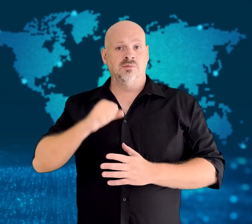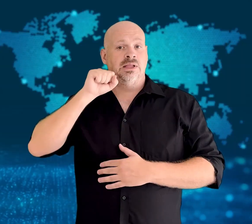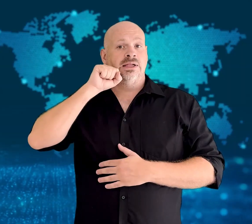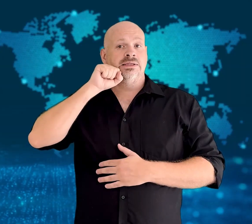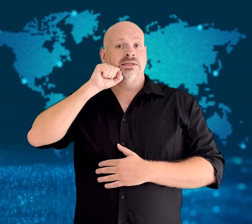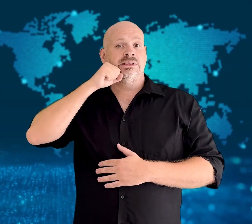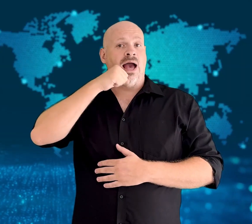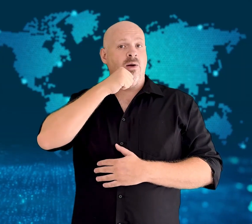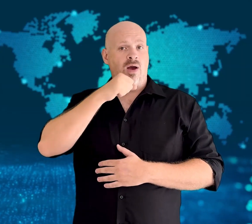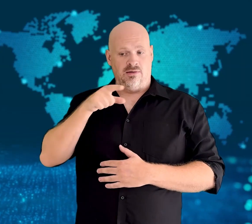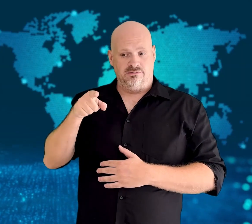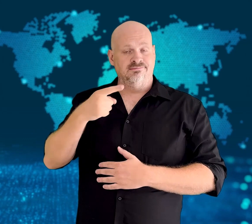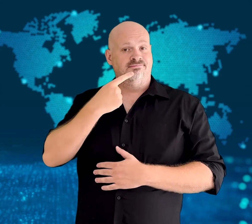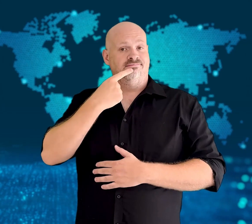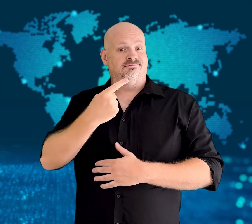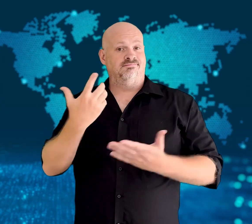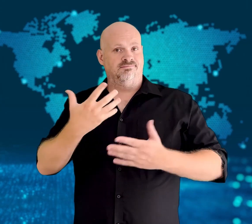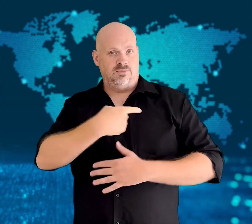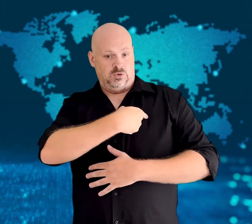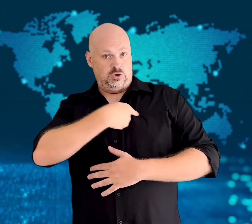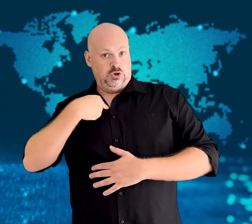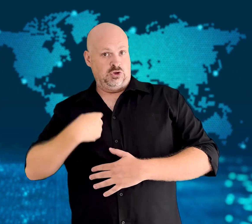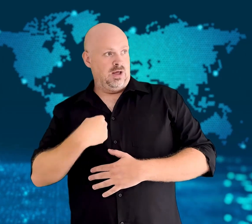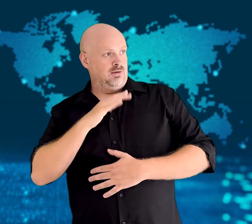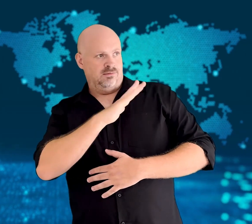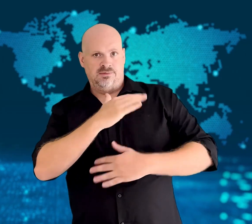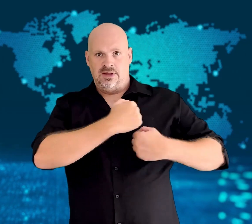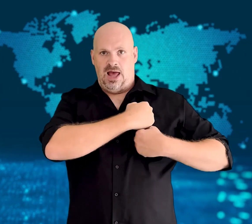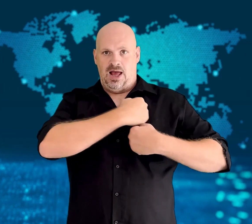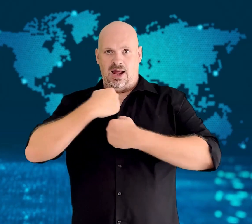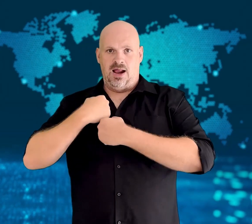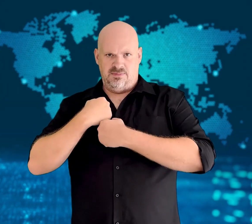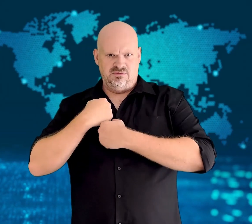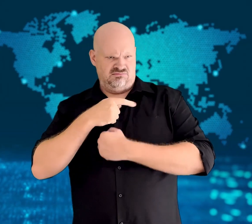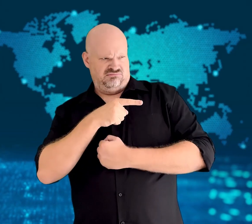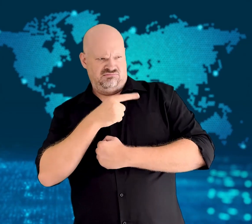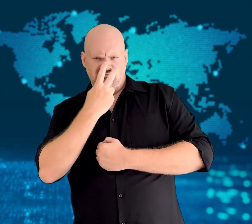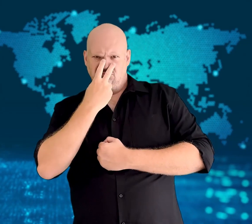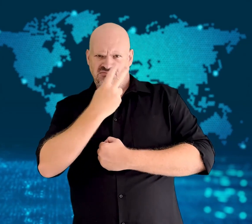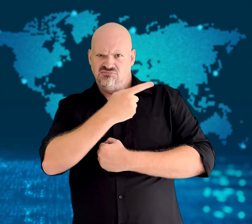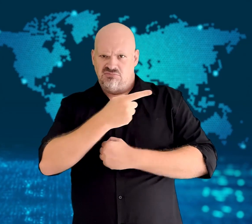[GAVIN]: Taiwan announced that China's military drills have